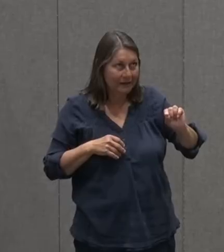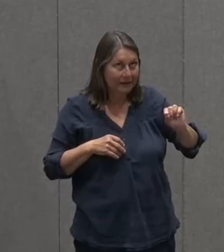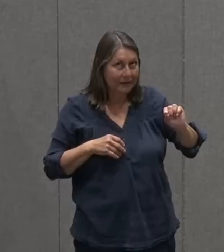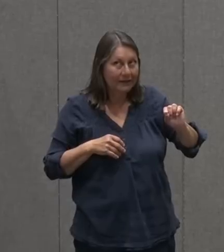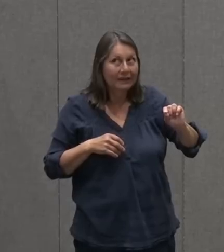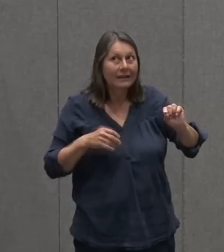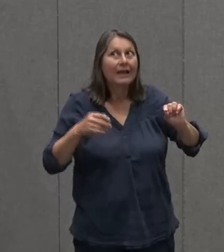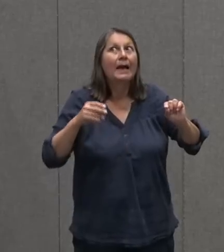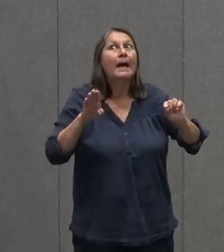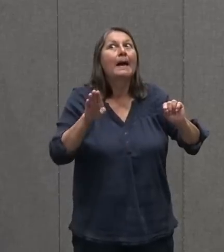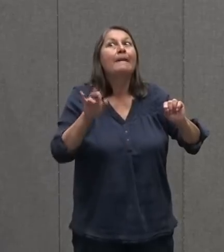Bizz.